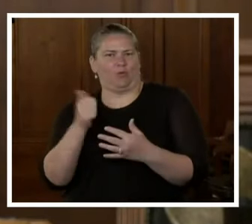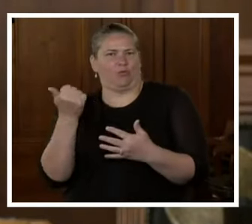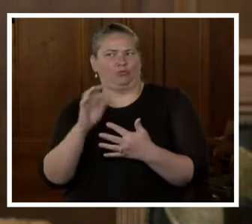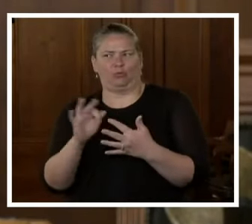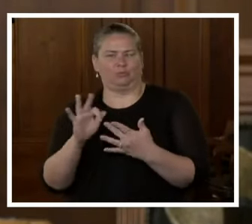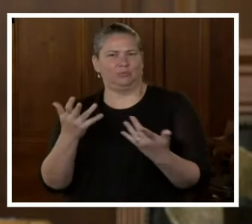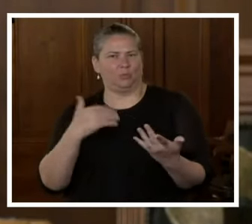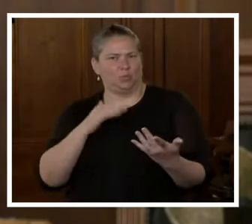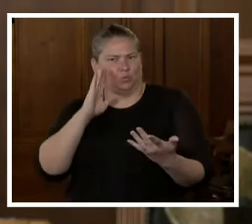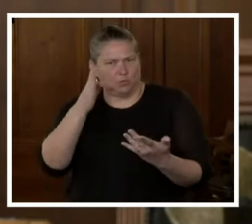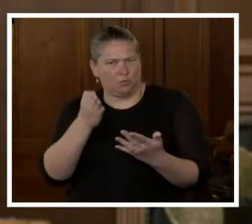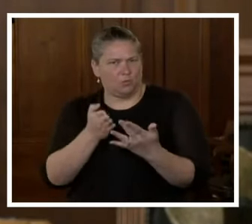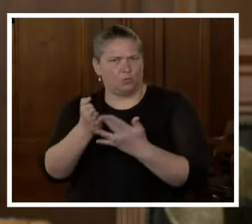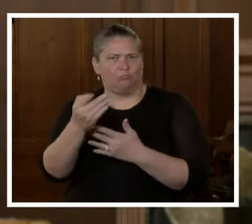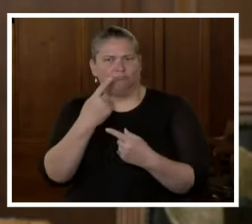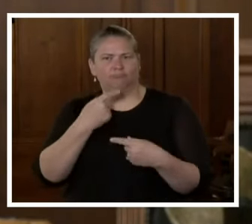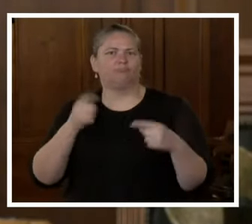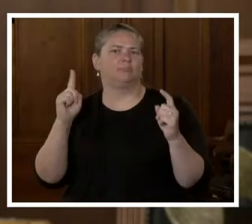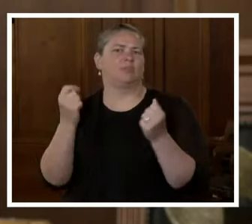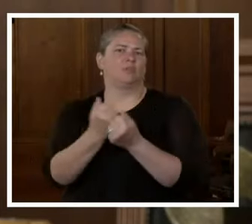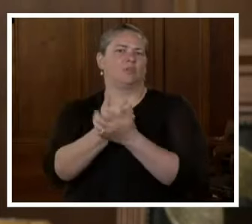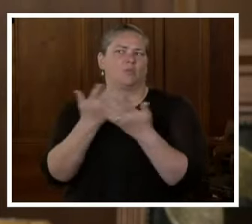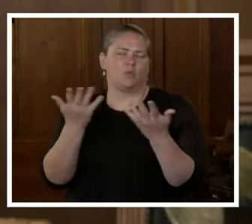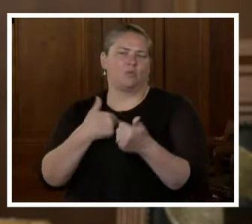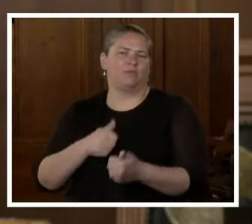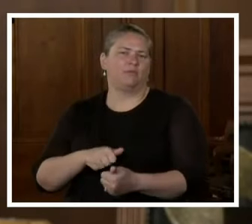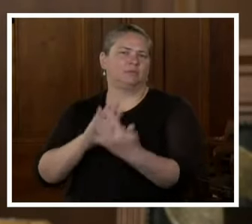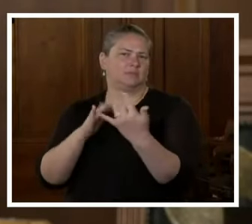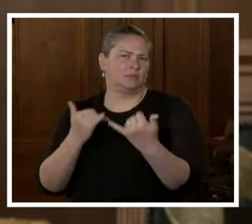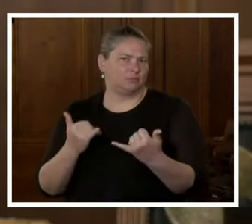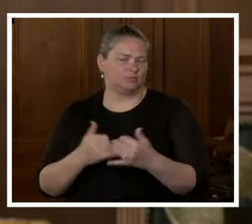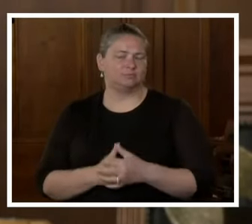THE BETTER WORLD THAT'S IN FRONT